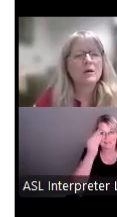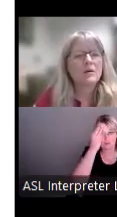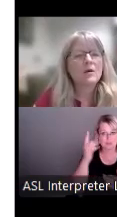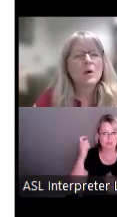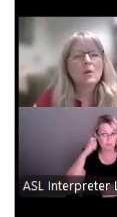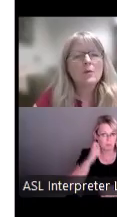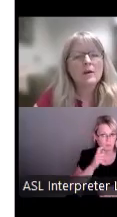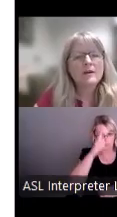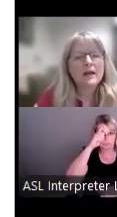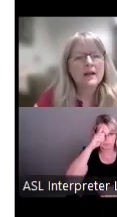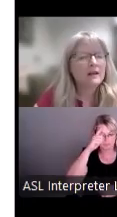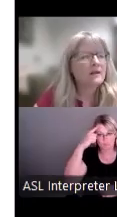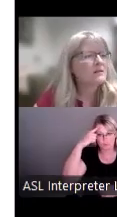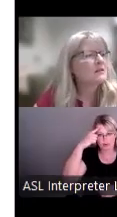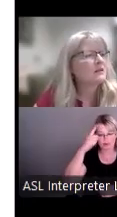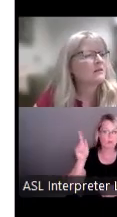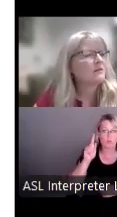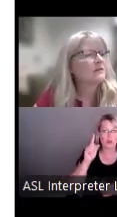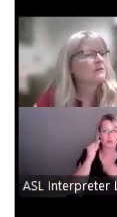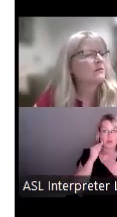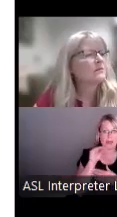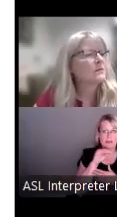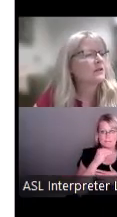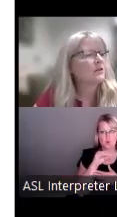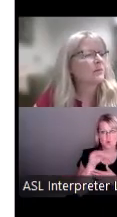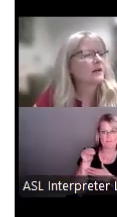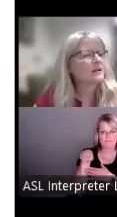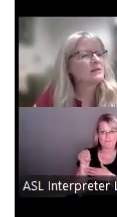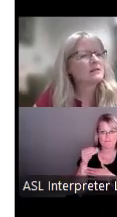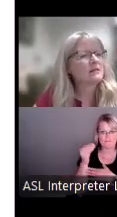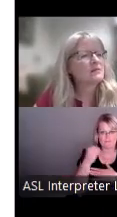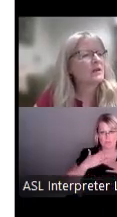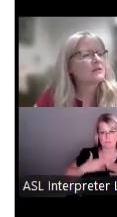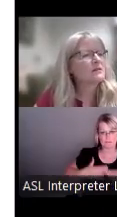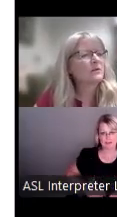about where your head is in and your body is in space in